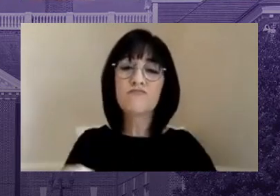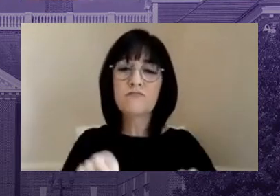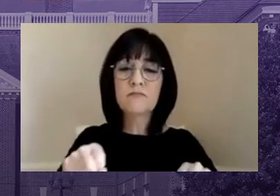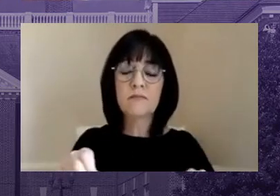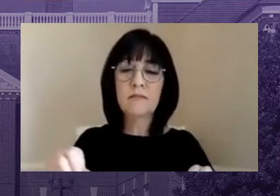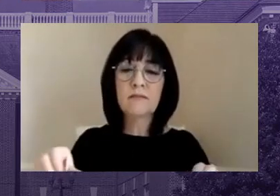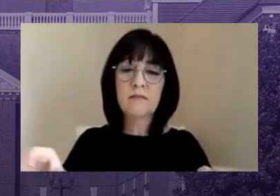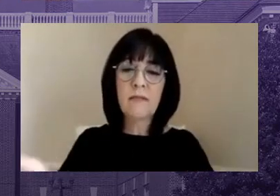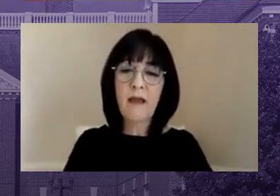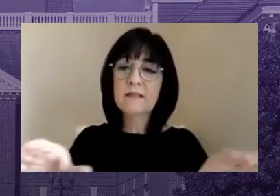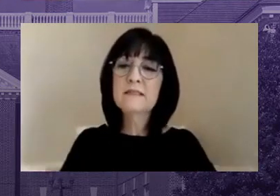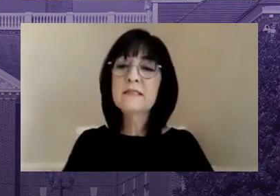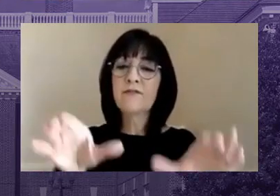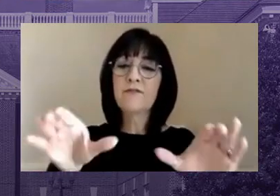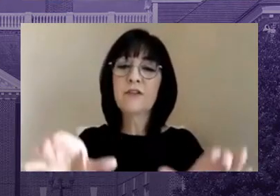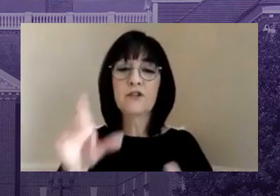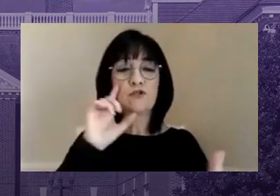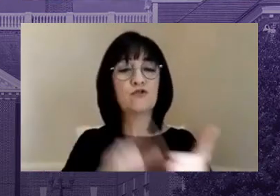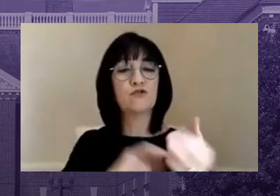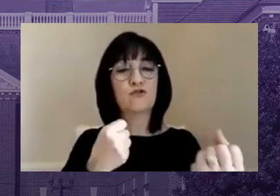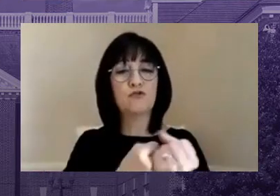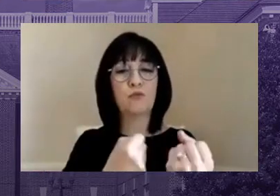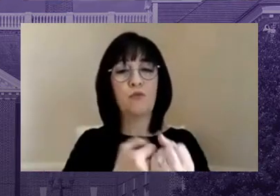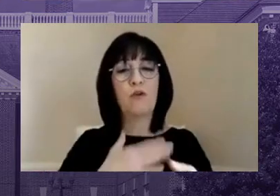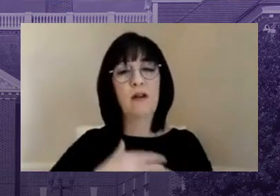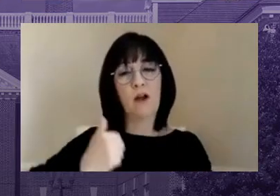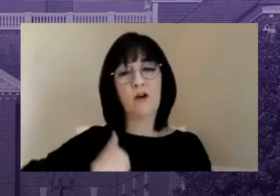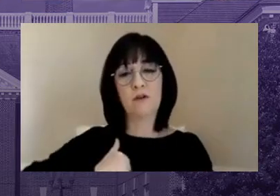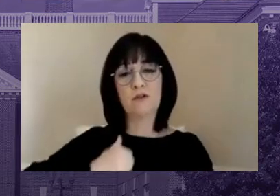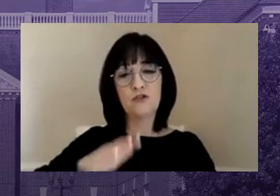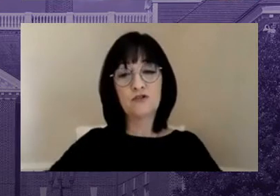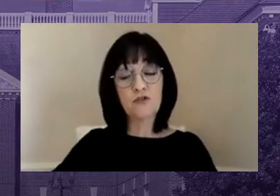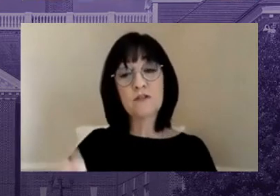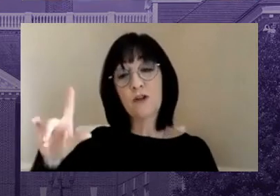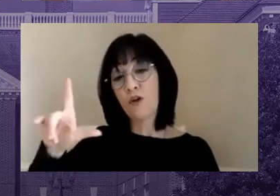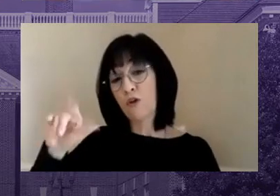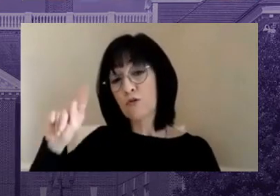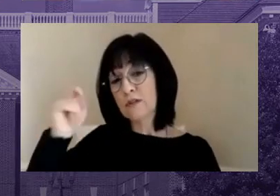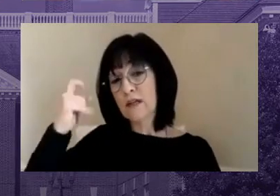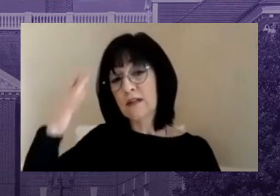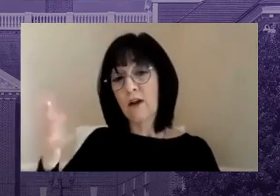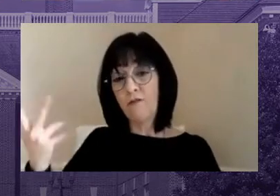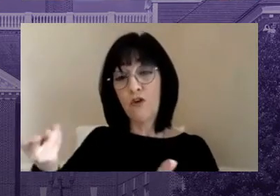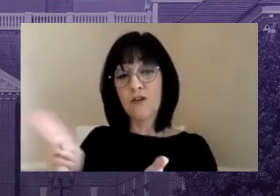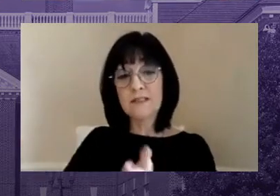children. Our Lieutenant Governor has already signed it and also have I.